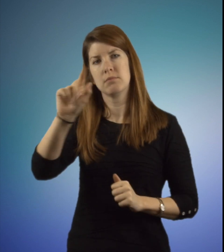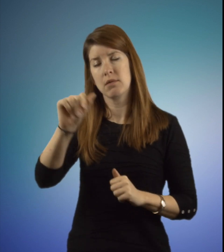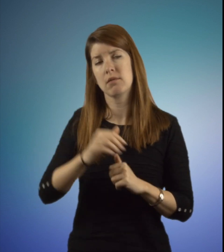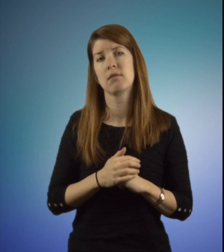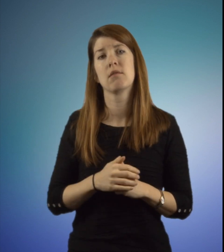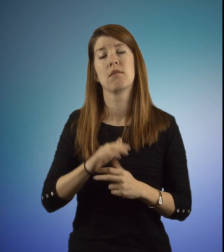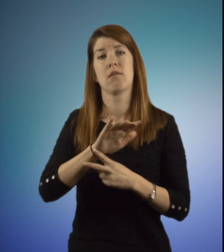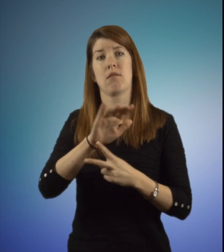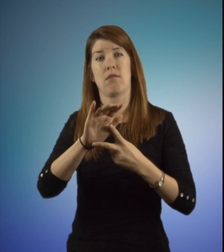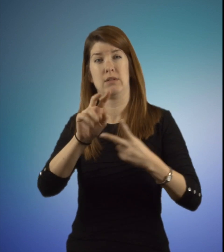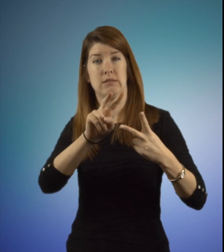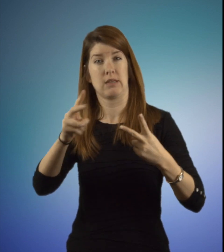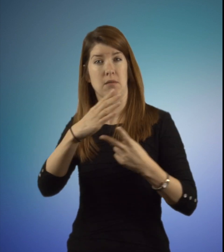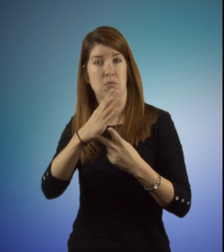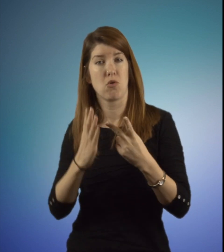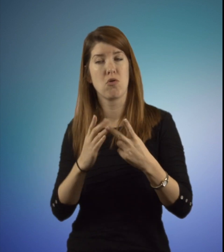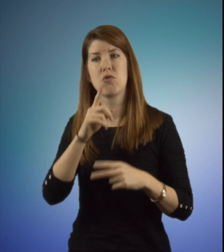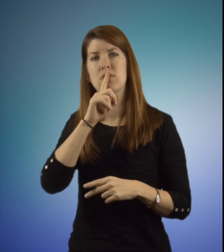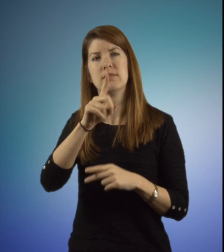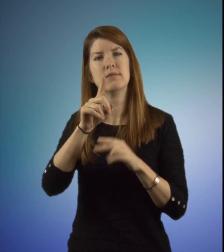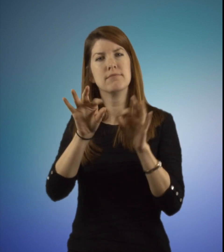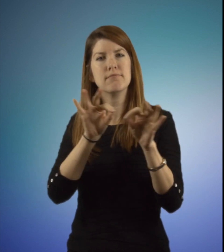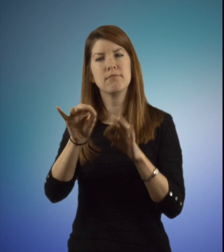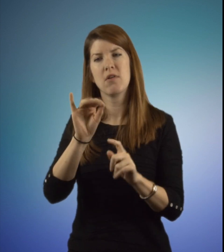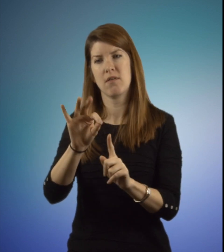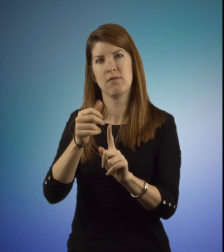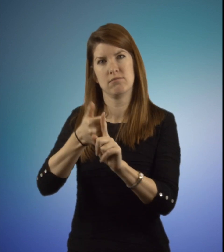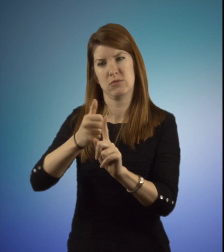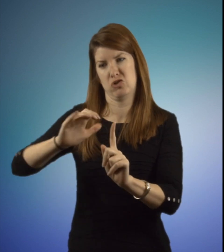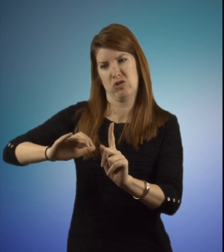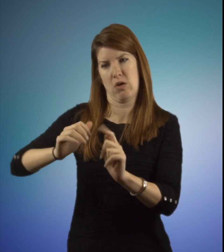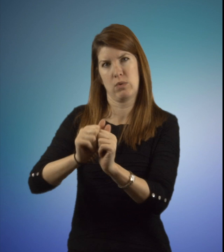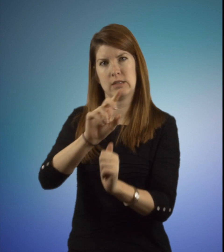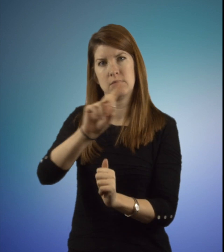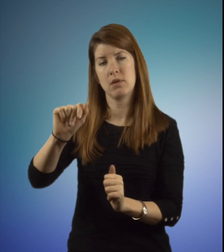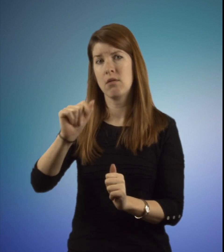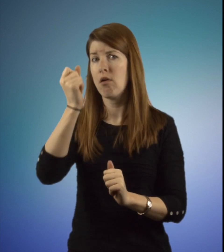The second part to that is the definition of a child with a disability.